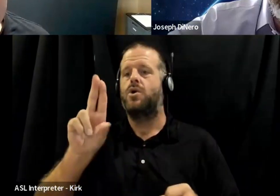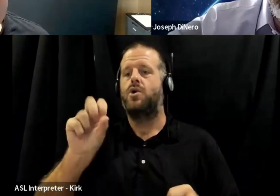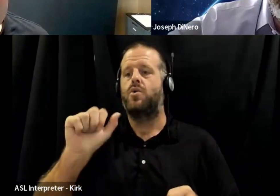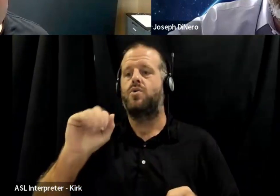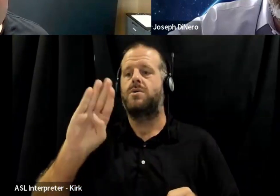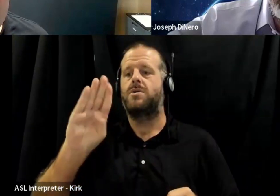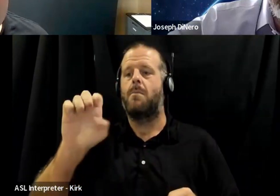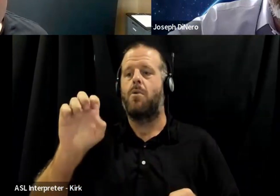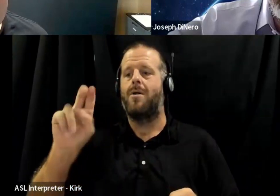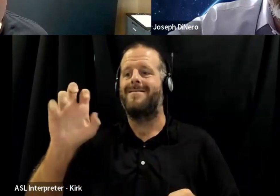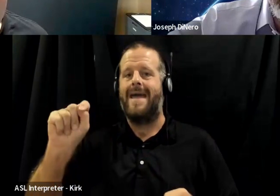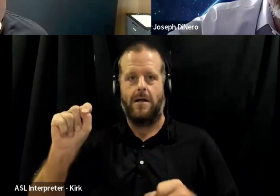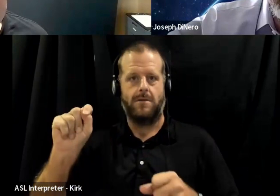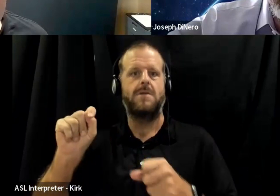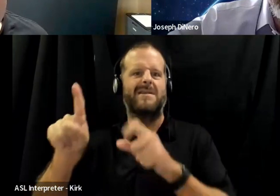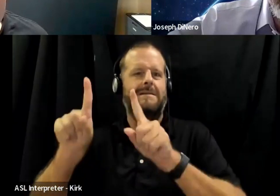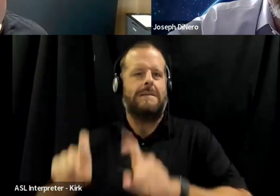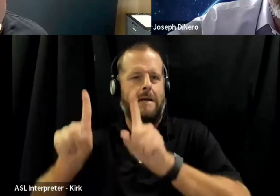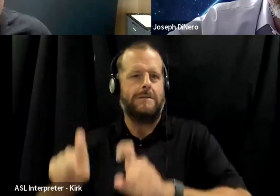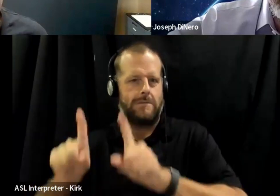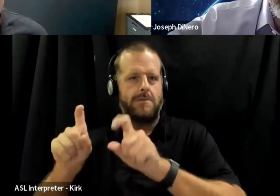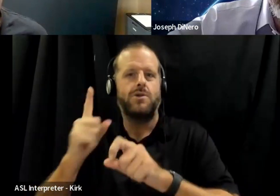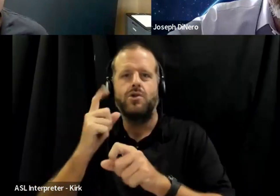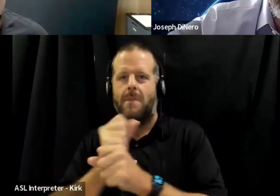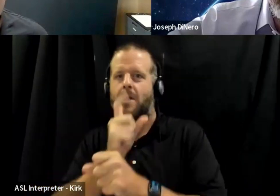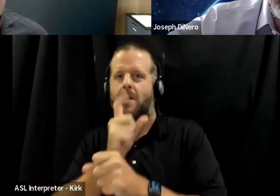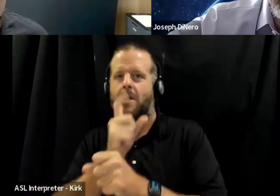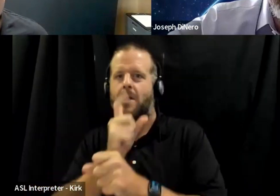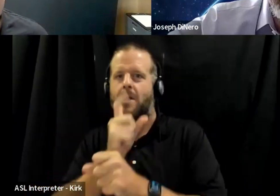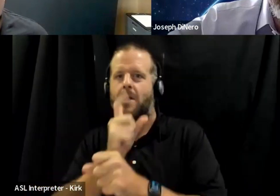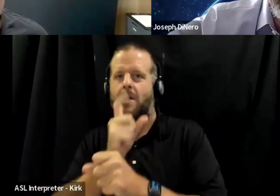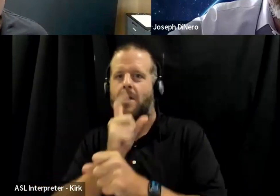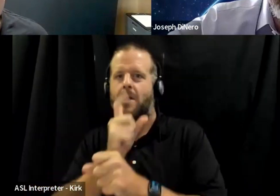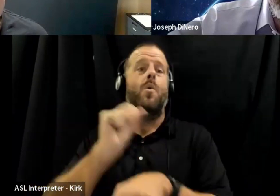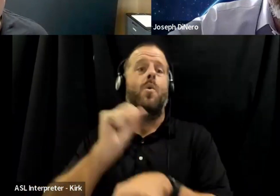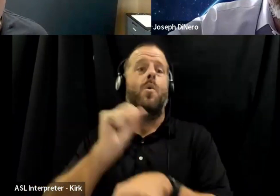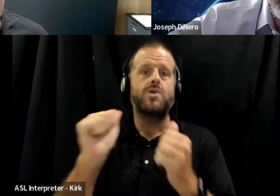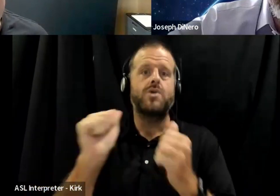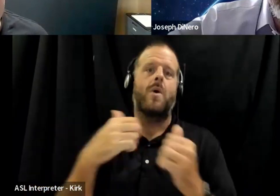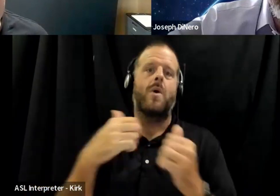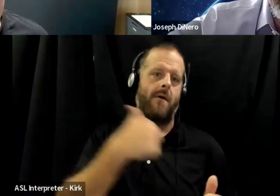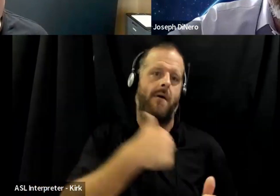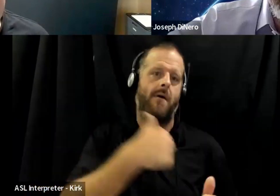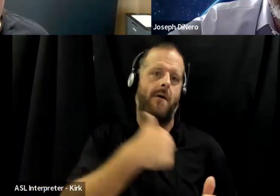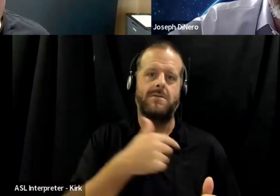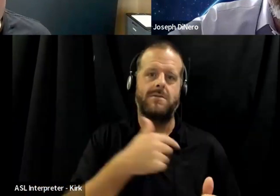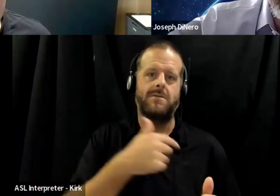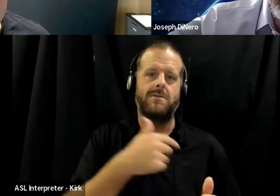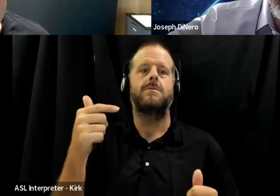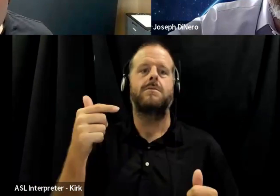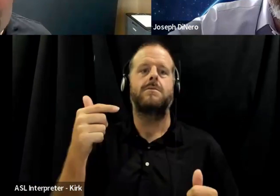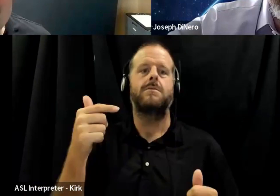for accessibility, , and works with us doing that, in that capacity as well. So welcome, Joe.